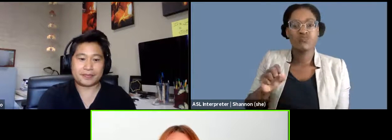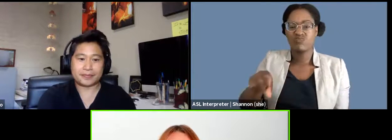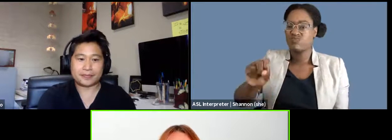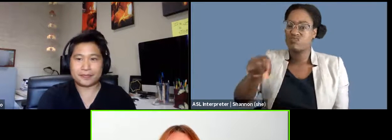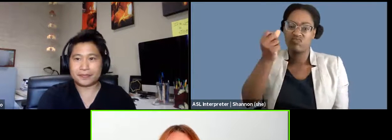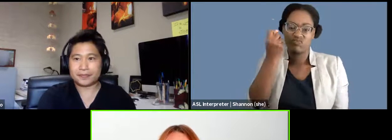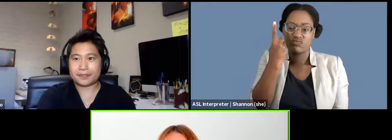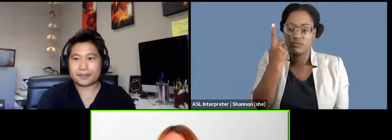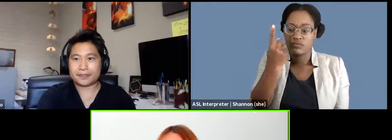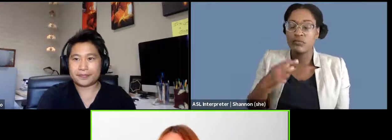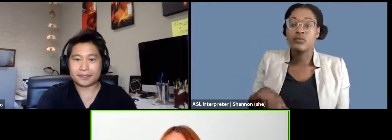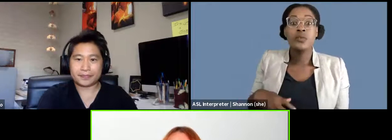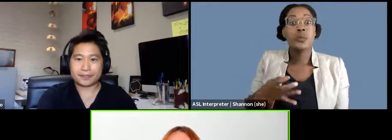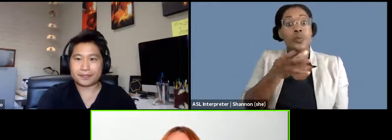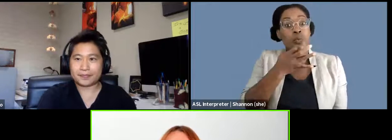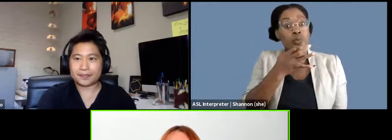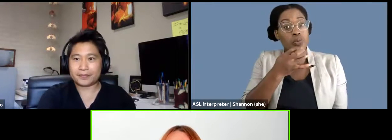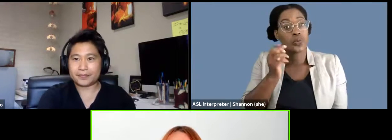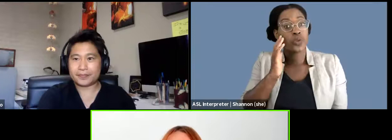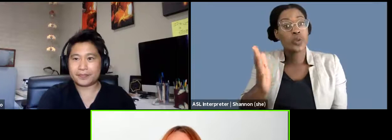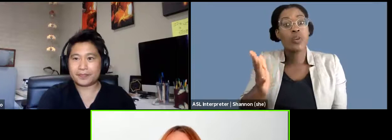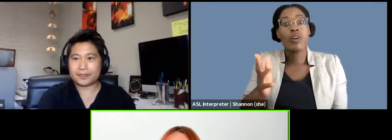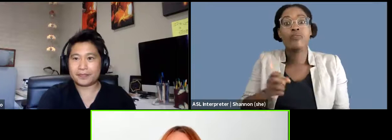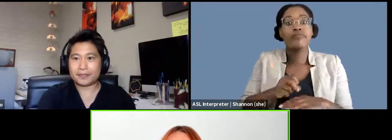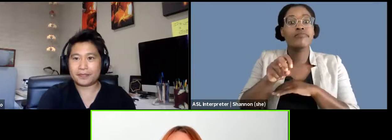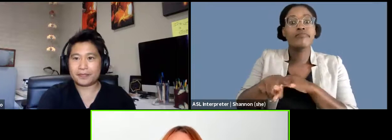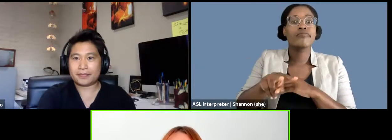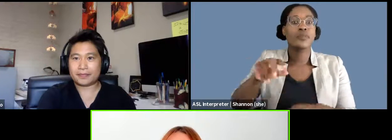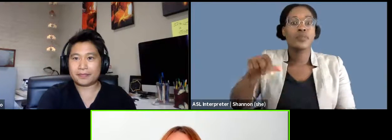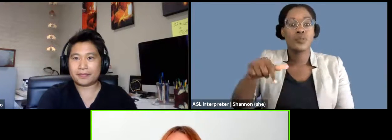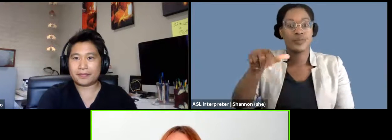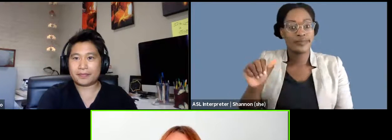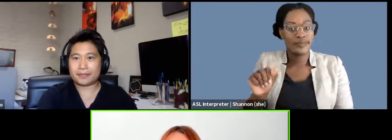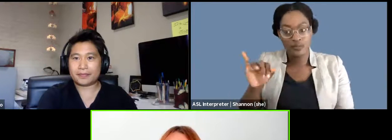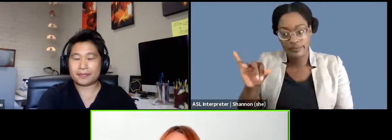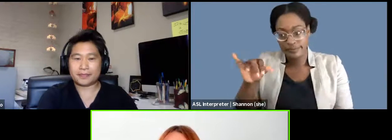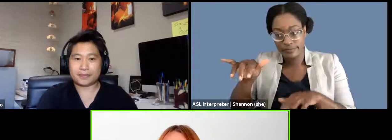please, put them in the Q&A function. I am noticing a comment from Shelly.